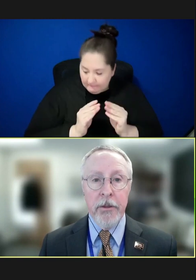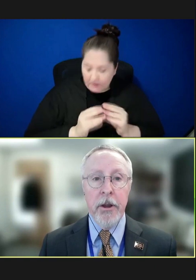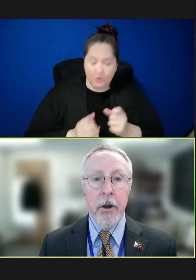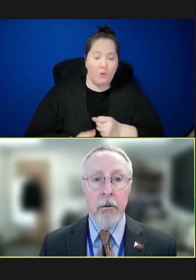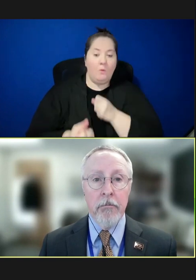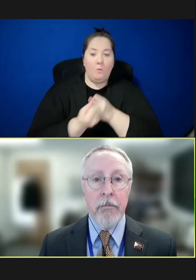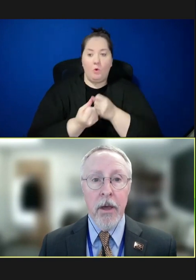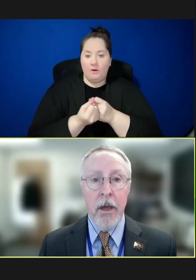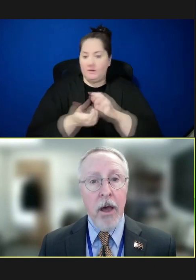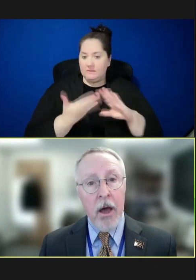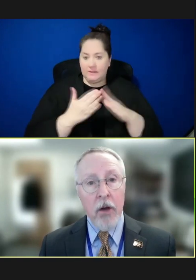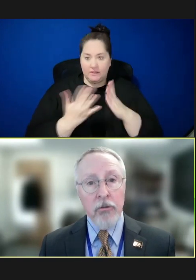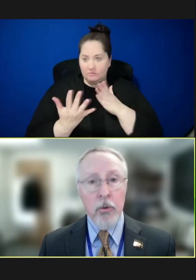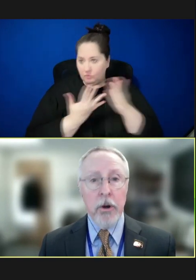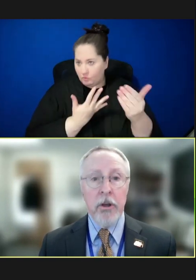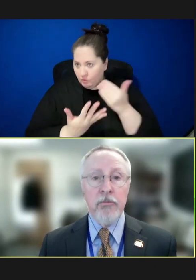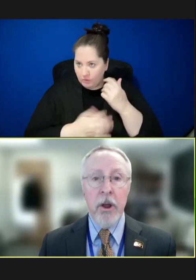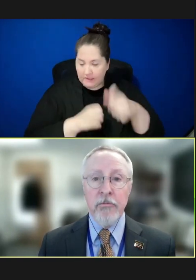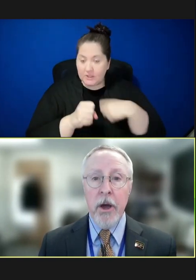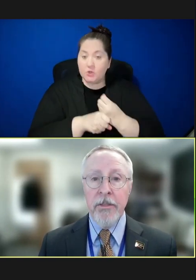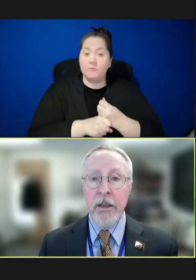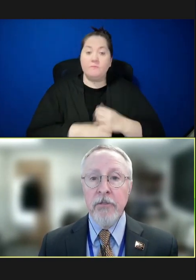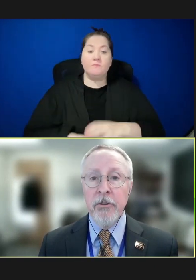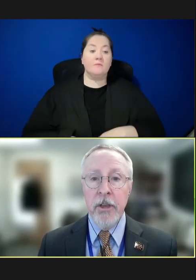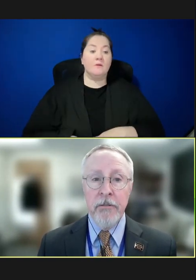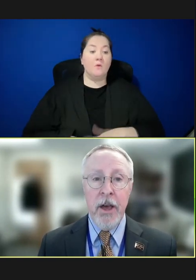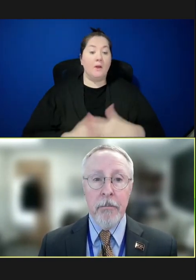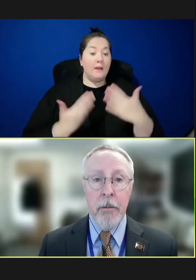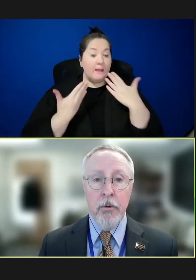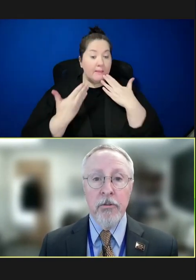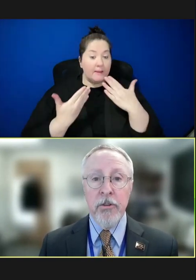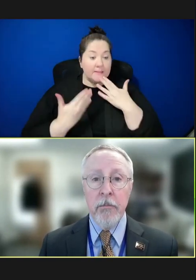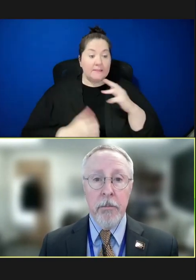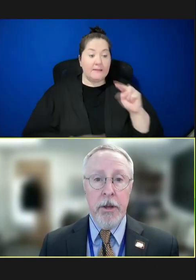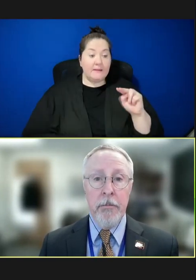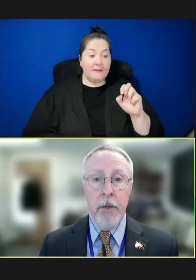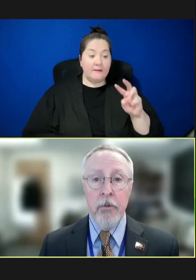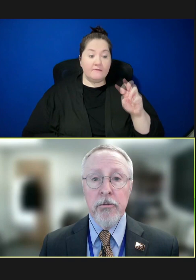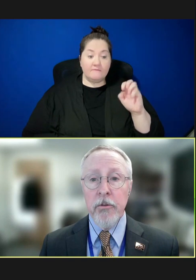the year. I also want to express my thanks to the NVAC members and subcommittee members for